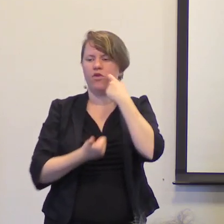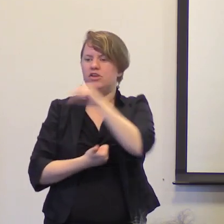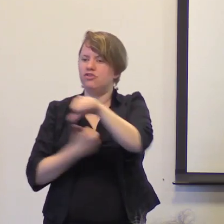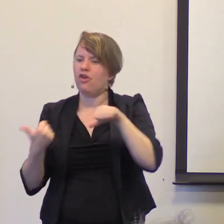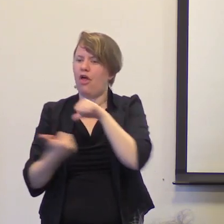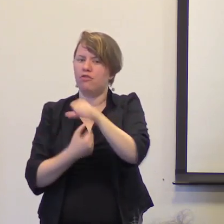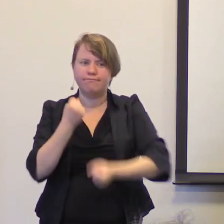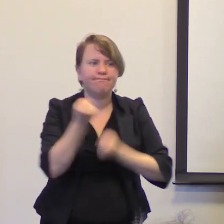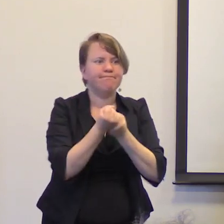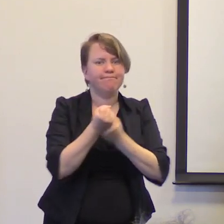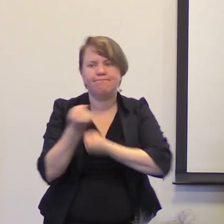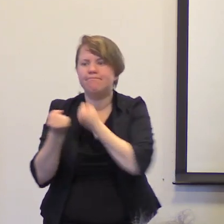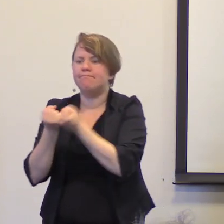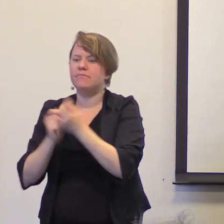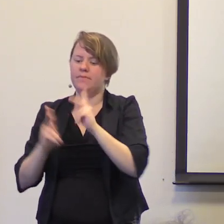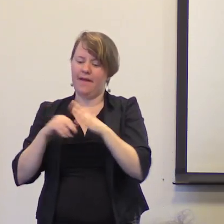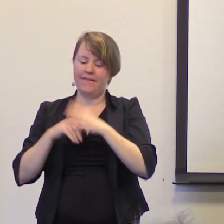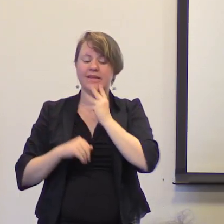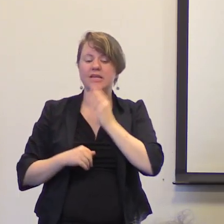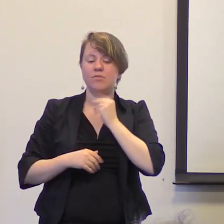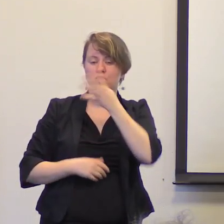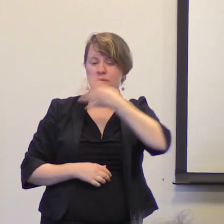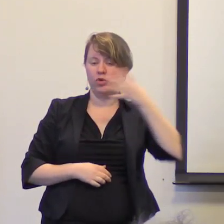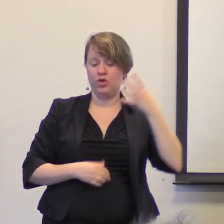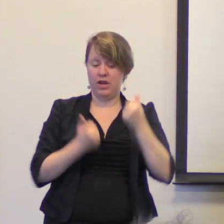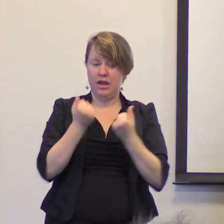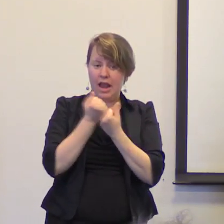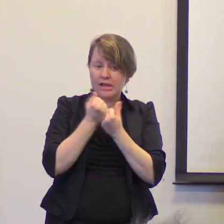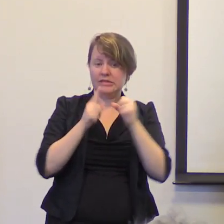So the people of the Hebrew Immigrant Aid Society really see the similarities between